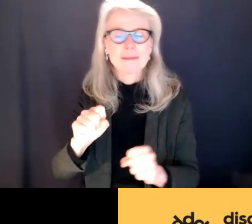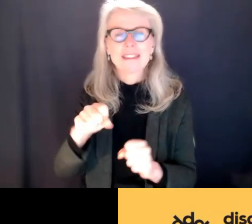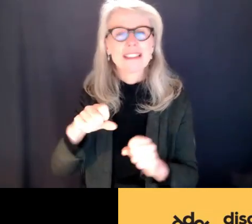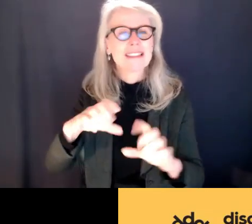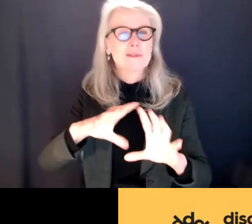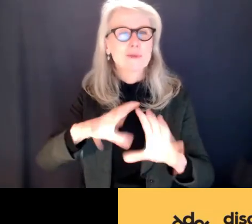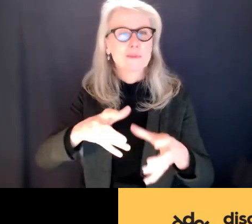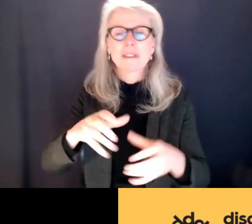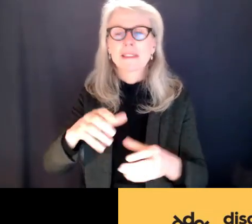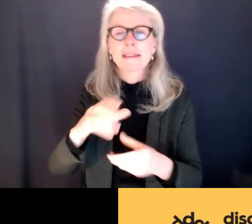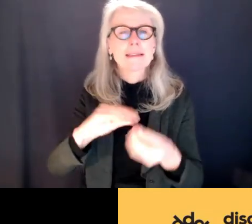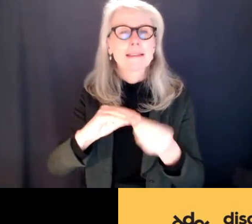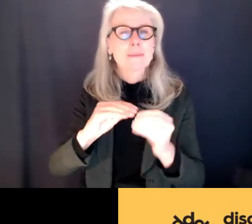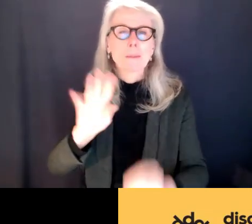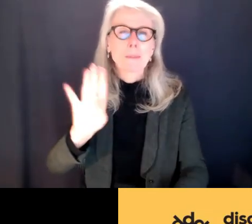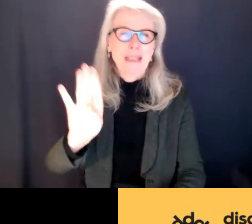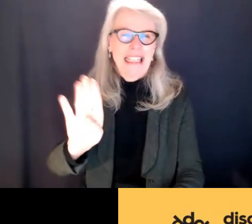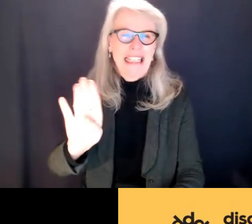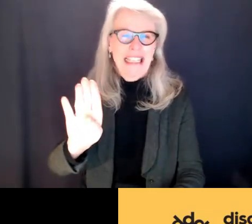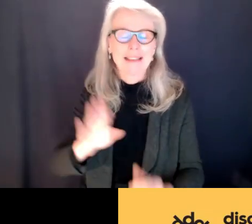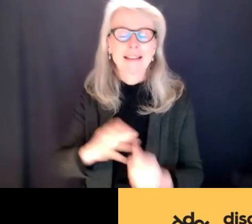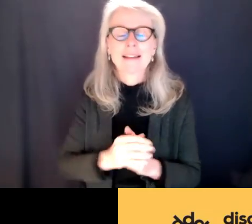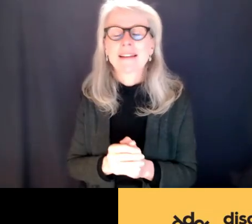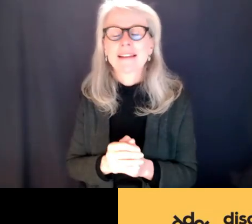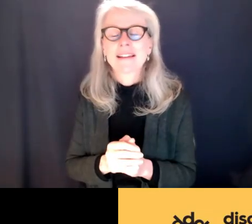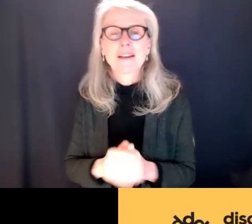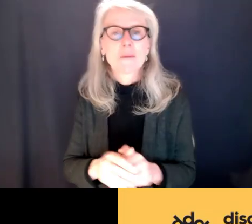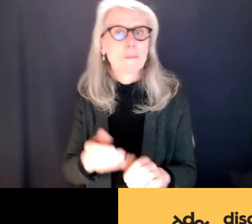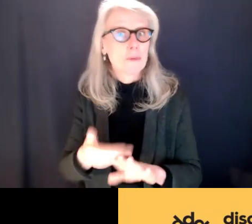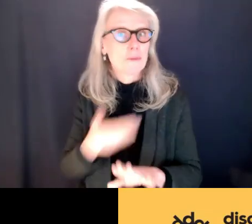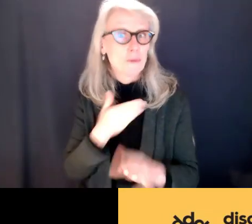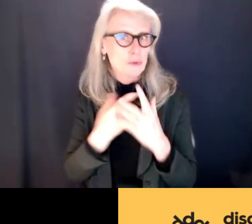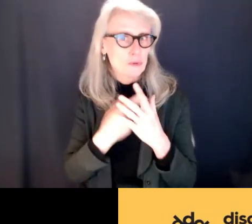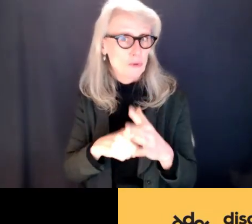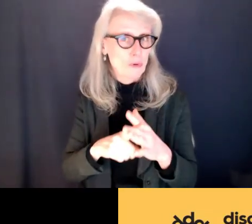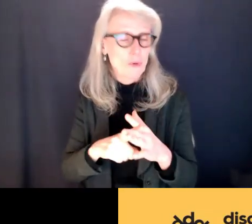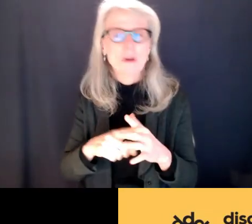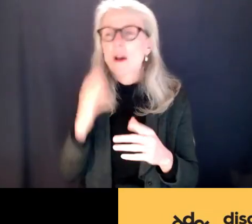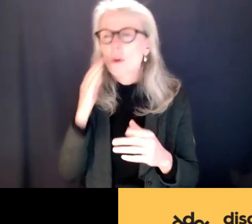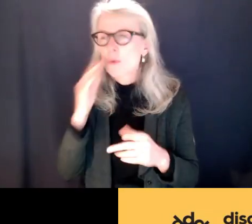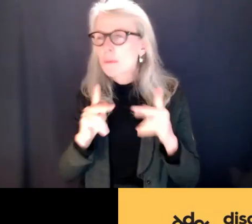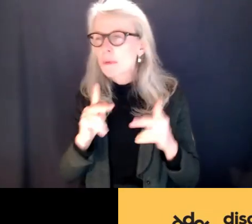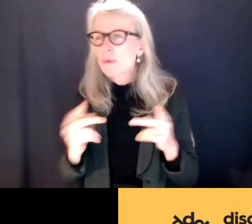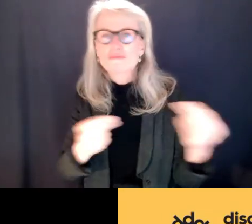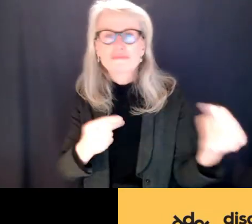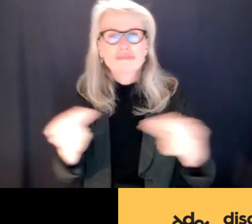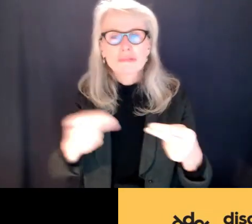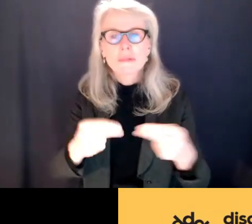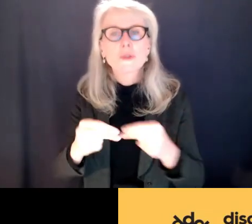we begin, as our viewers log on, please take a moment to select your language preference. If you